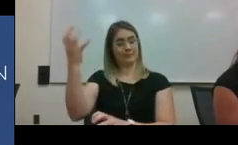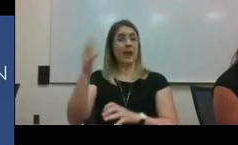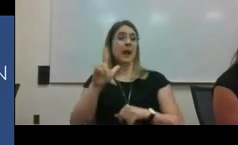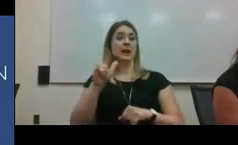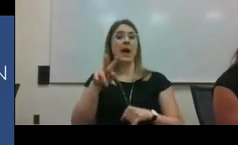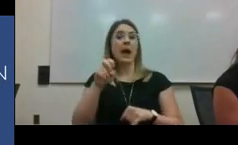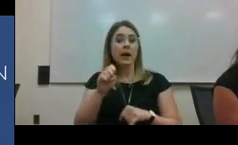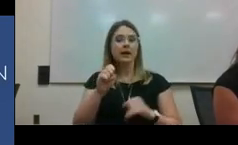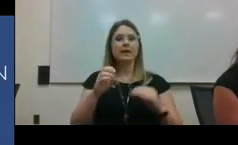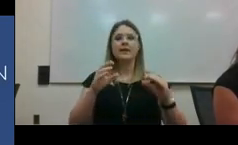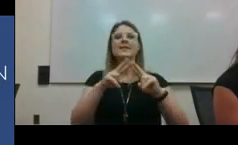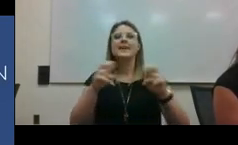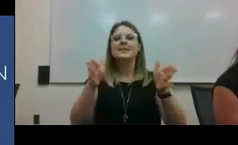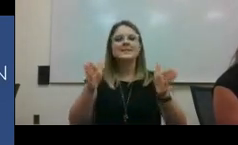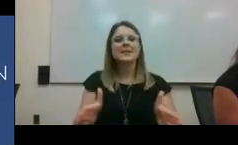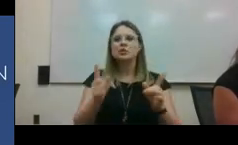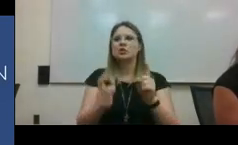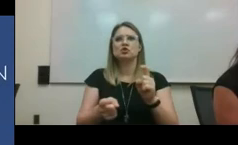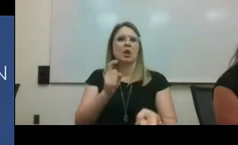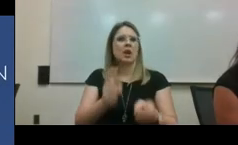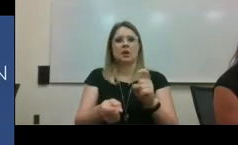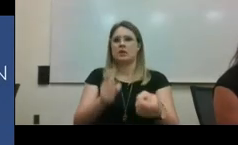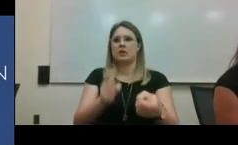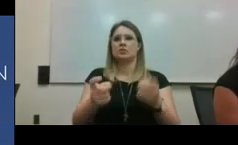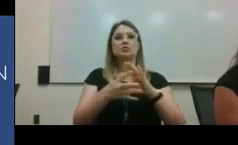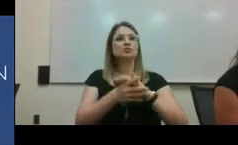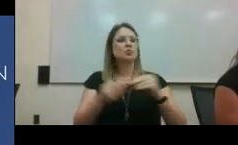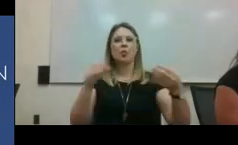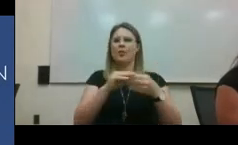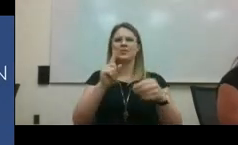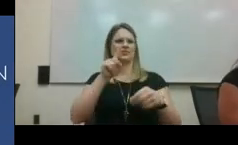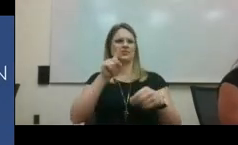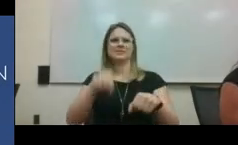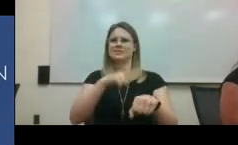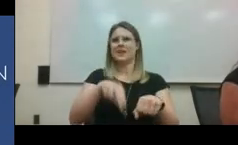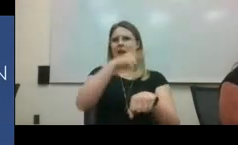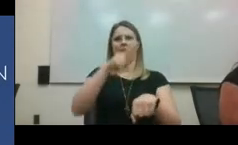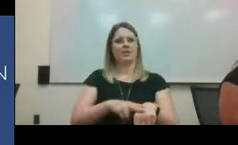They're so natural that they would jut say a little bit more about this thing or a little more about that thing